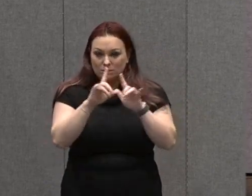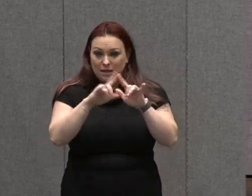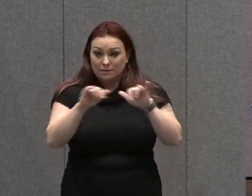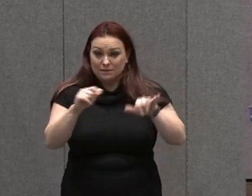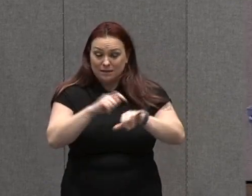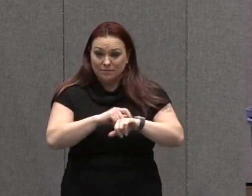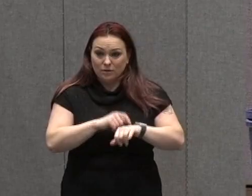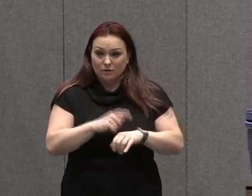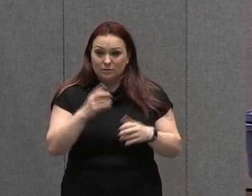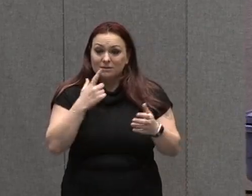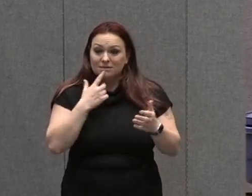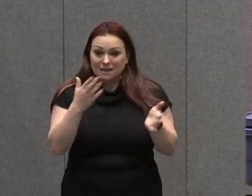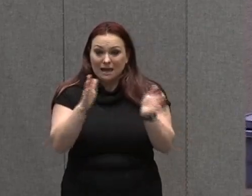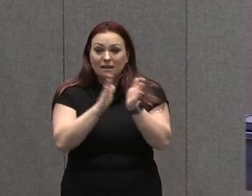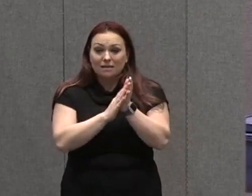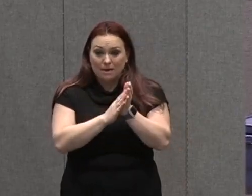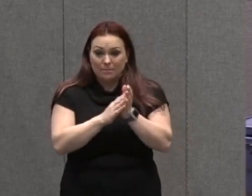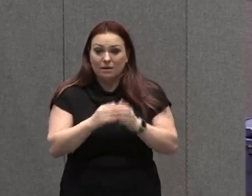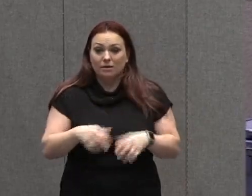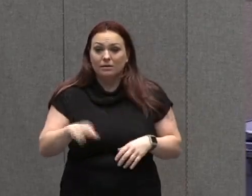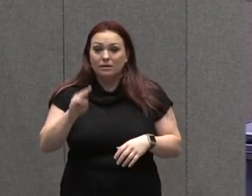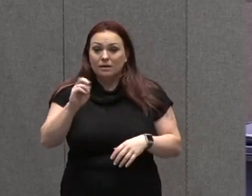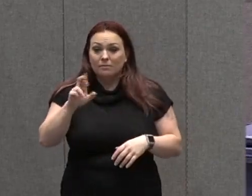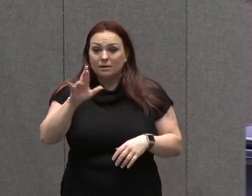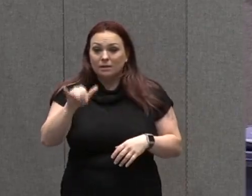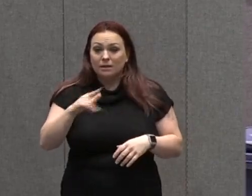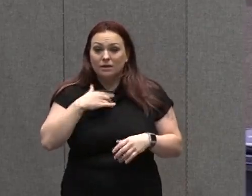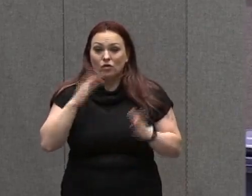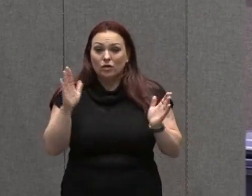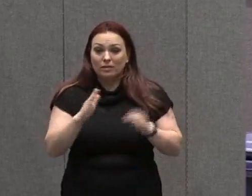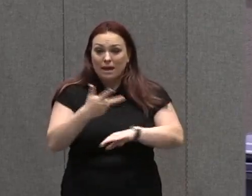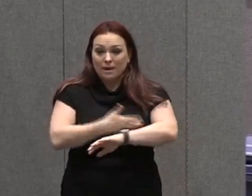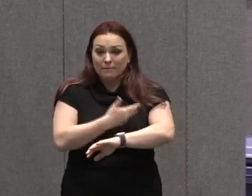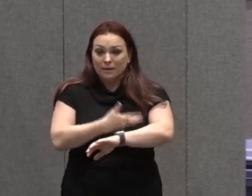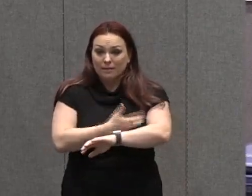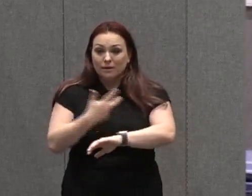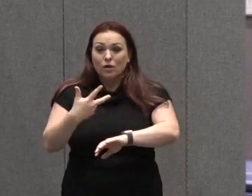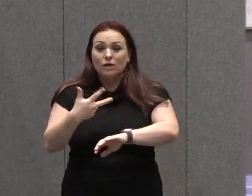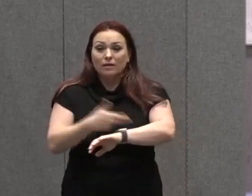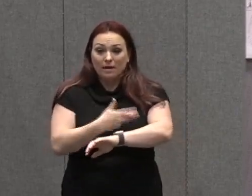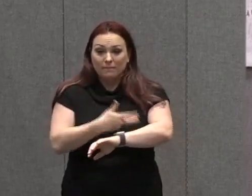Ready, say it, clap it now. Mary had a little lamb, little lamb, little lamb.